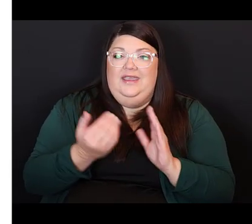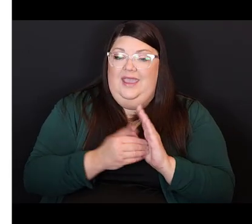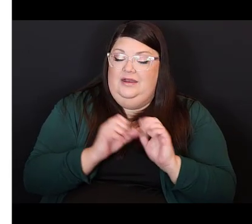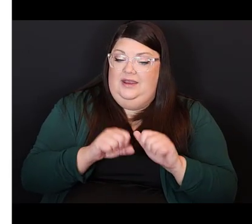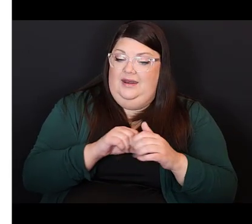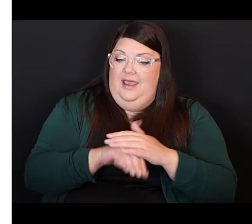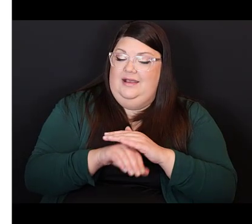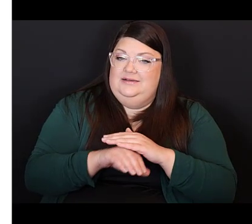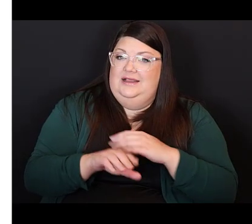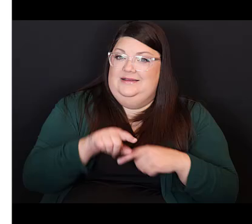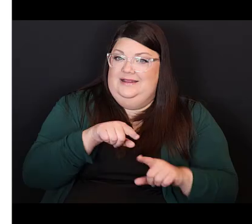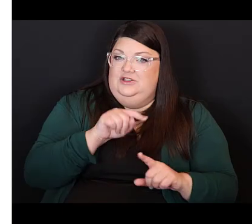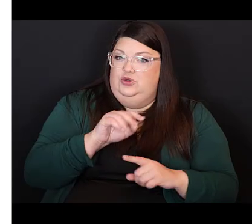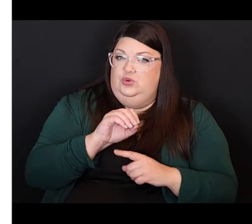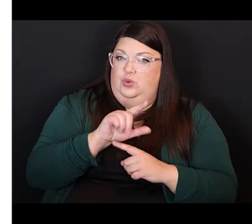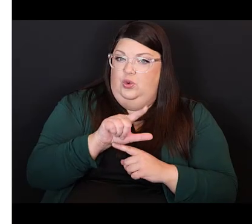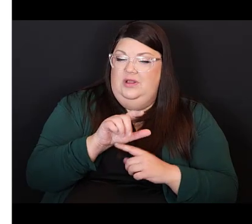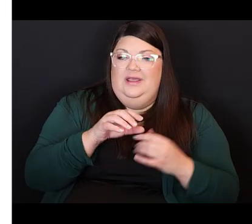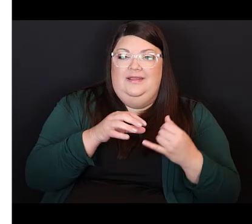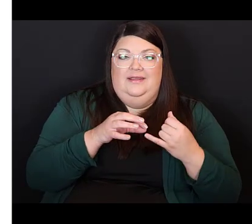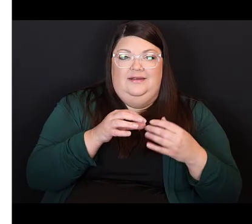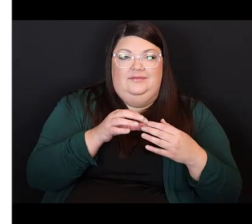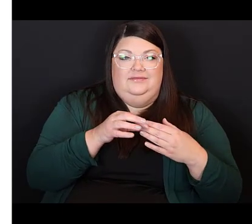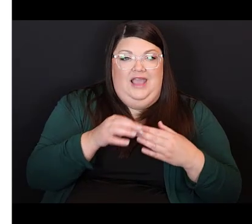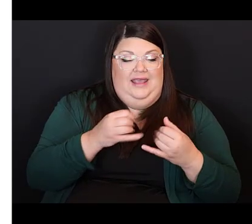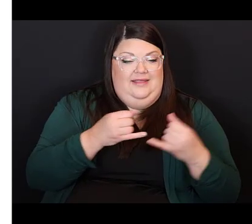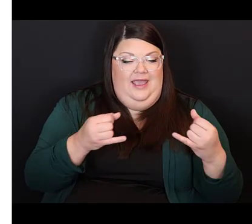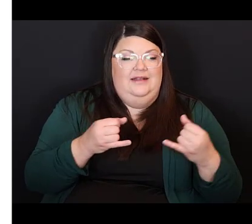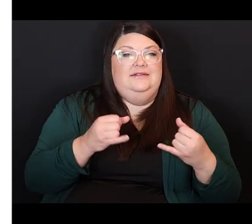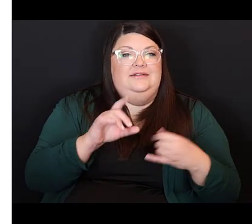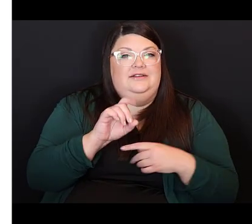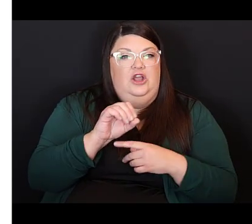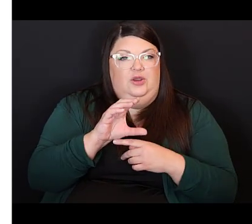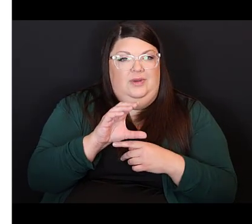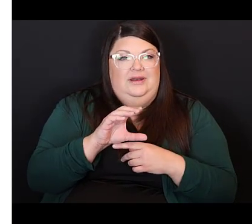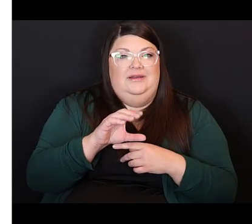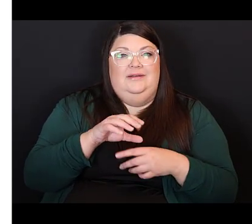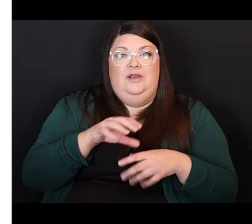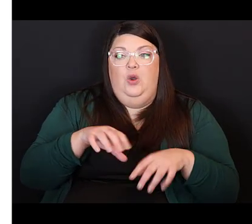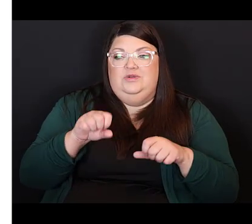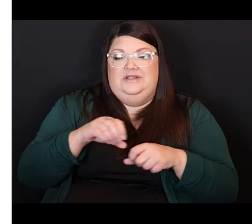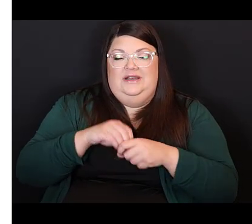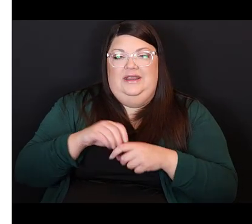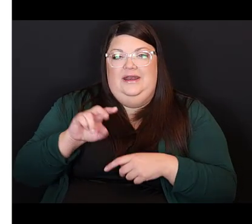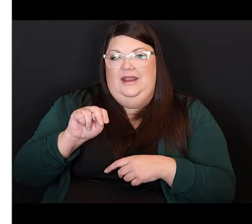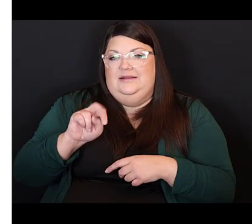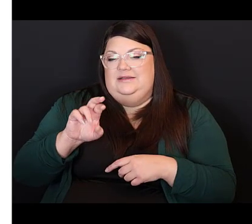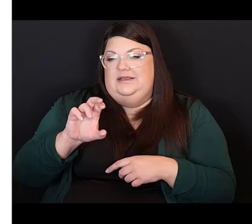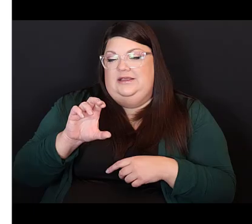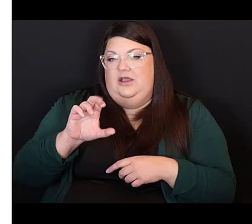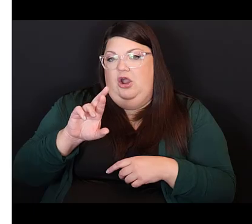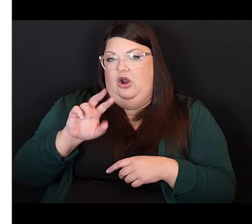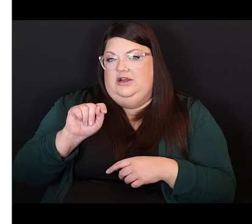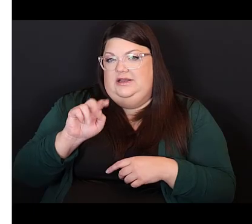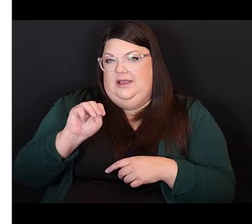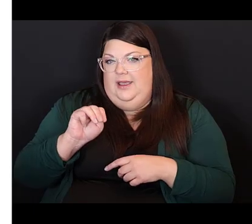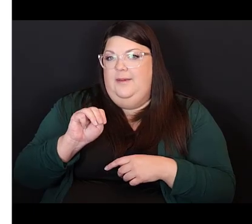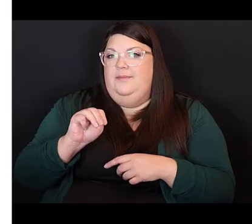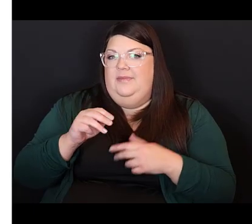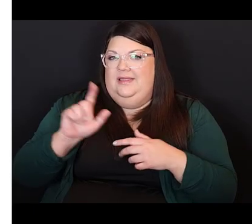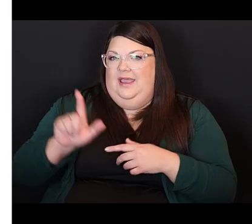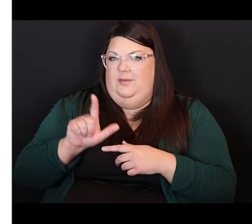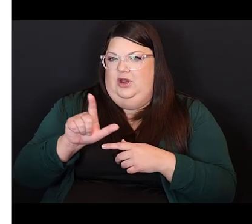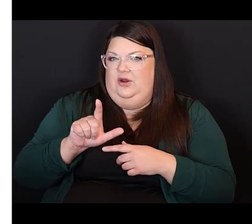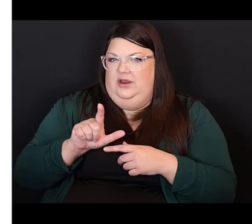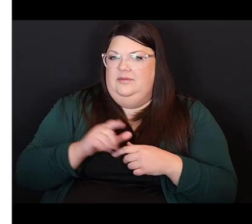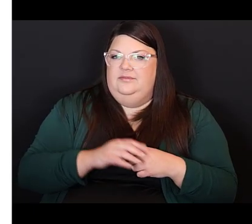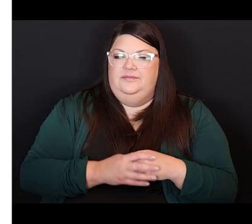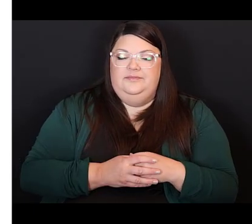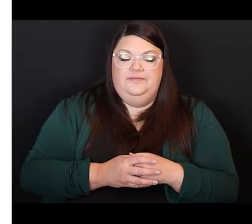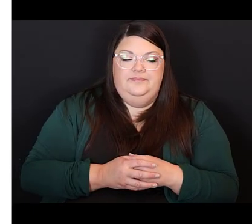Again, you can access the tool in the NCRTM Library by selecting the link below this video.